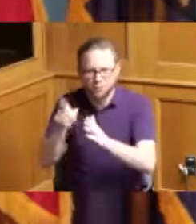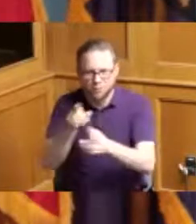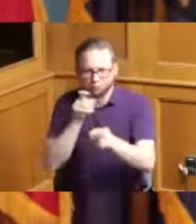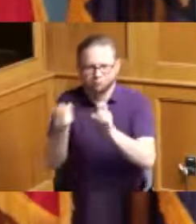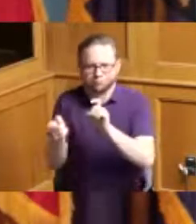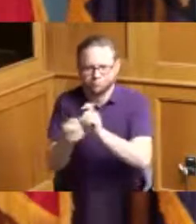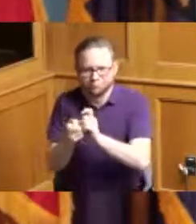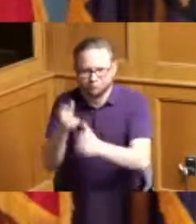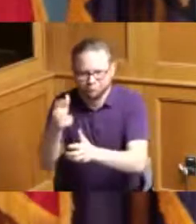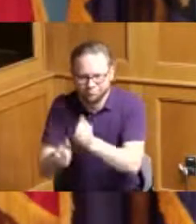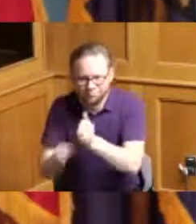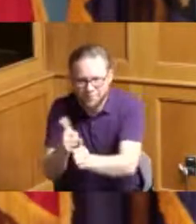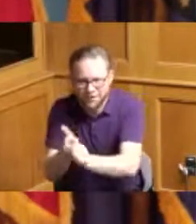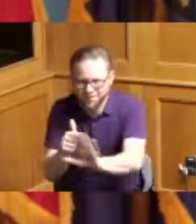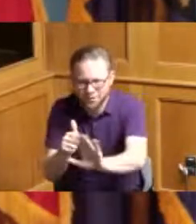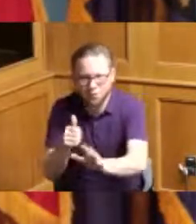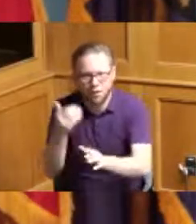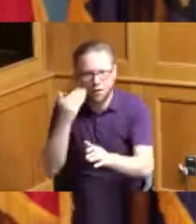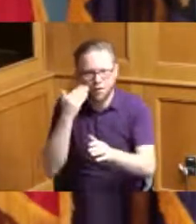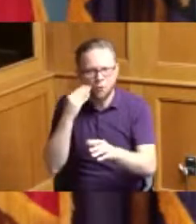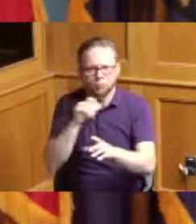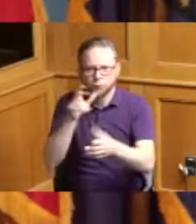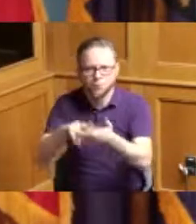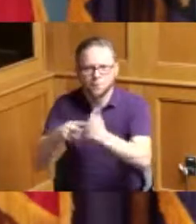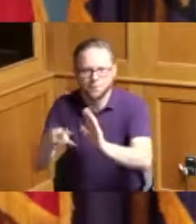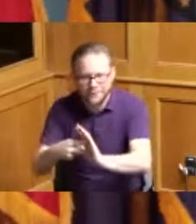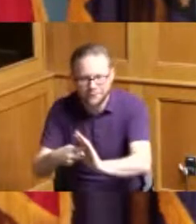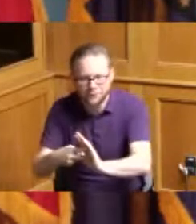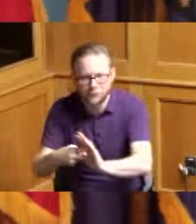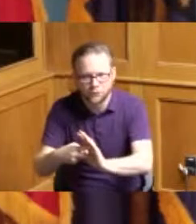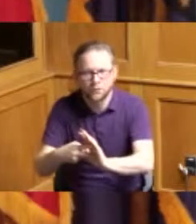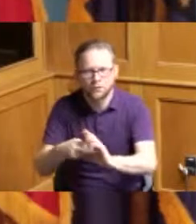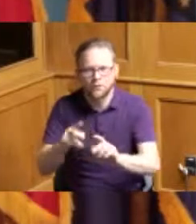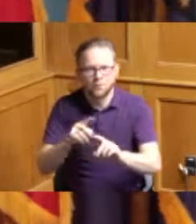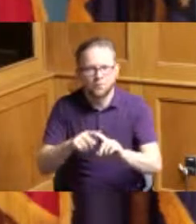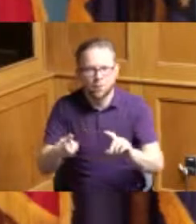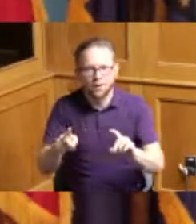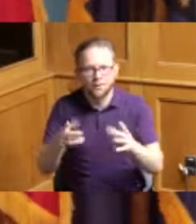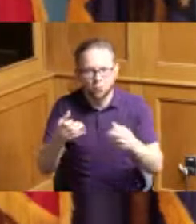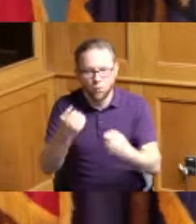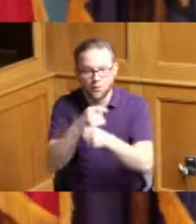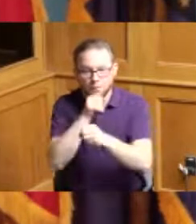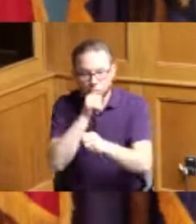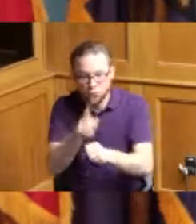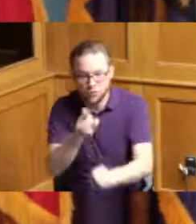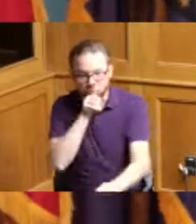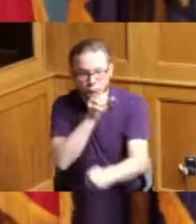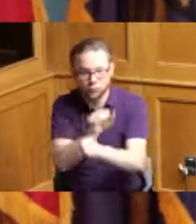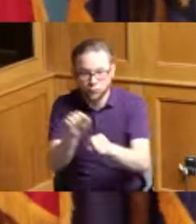save money if we get out pumped our own gas but we're not saving money I want to make sure that